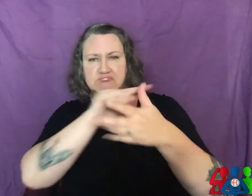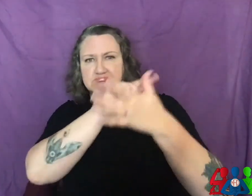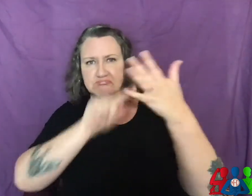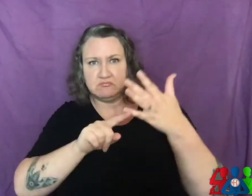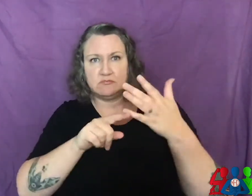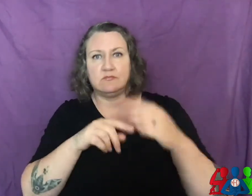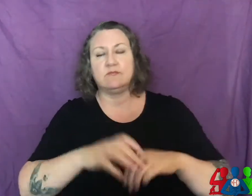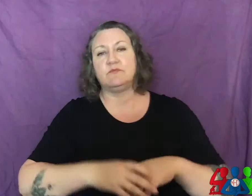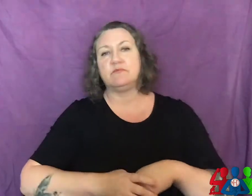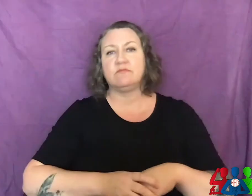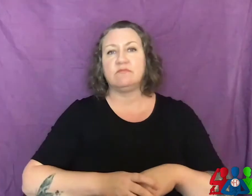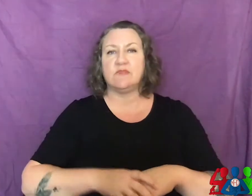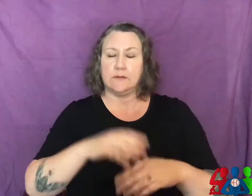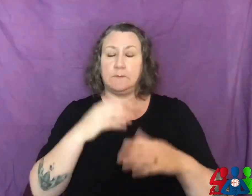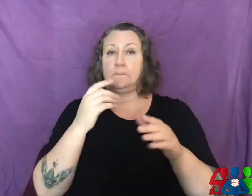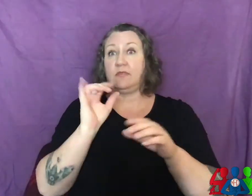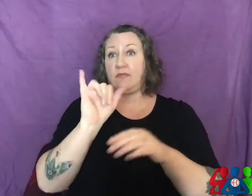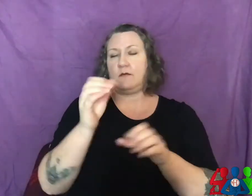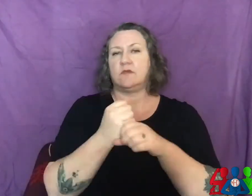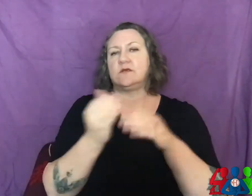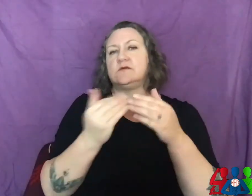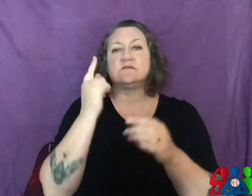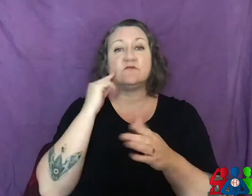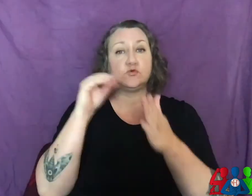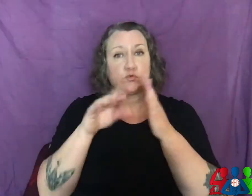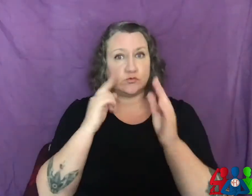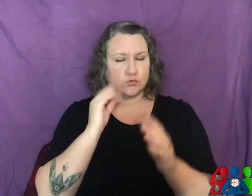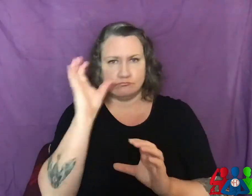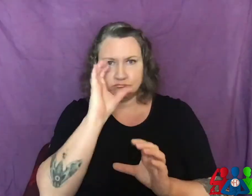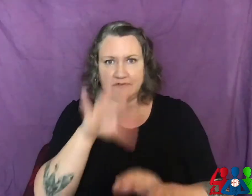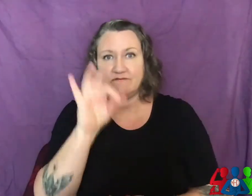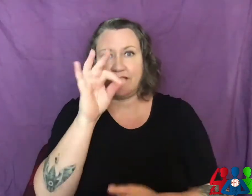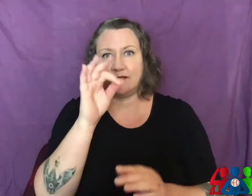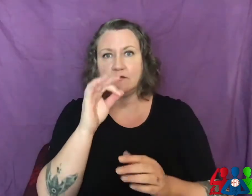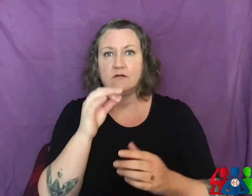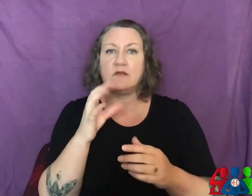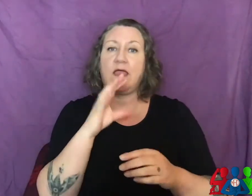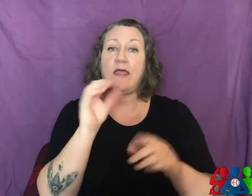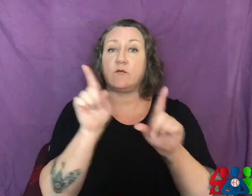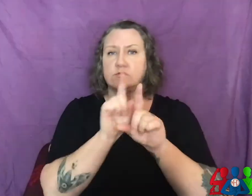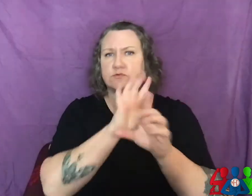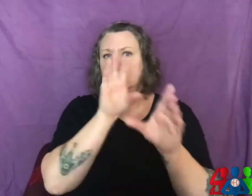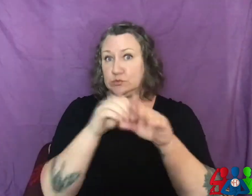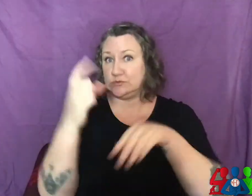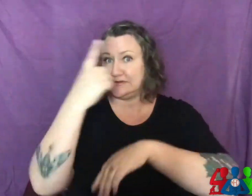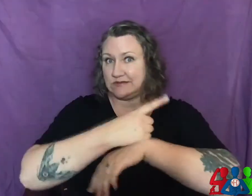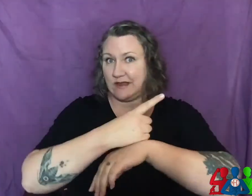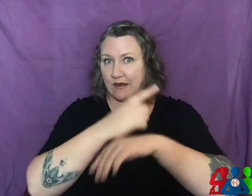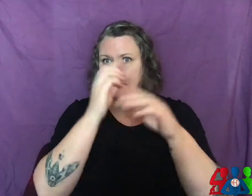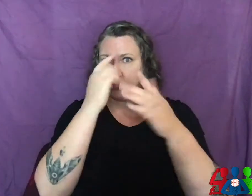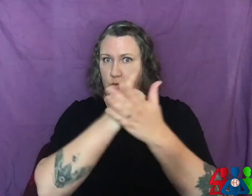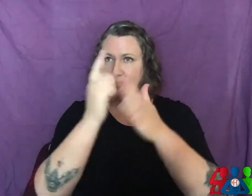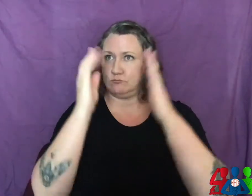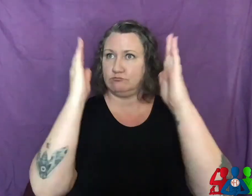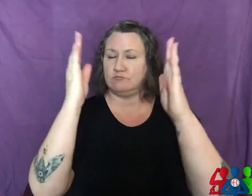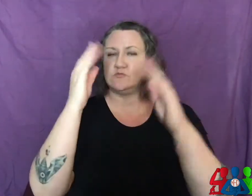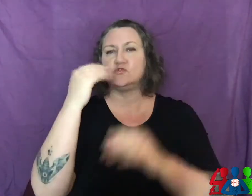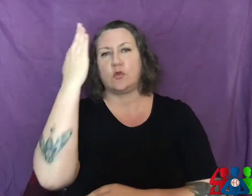and assignments. That makes it easy for students to look for and find what it is that they're